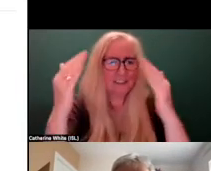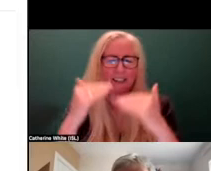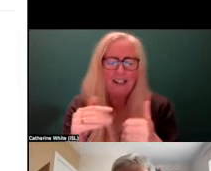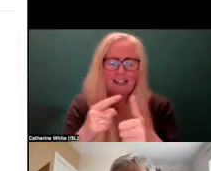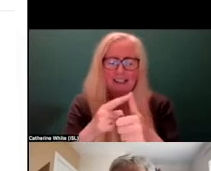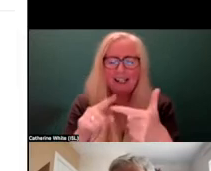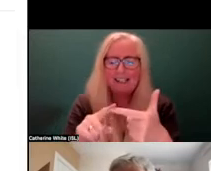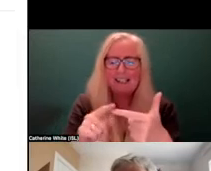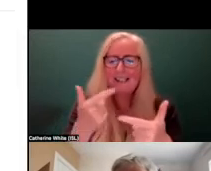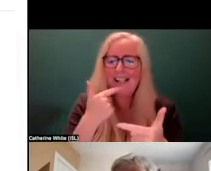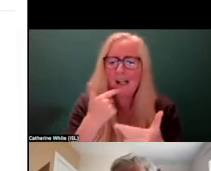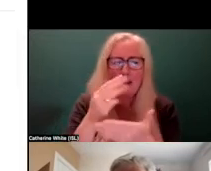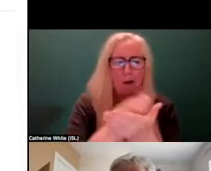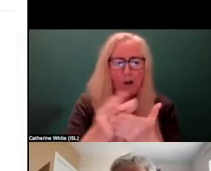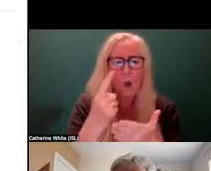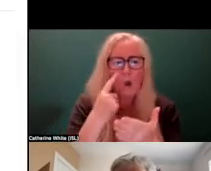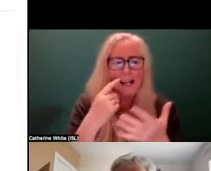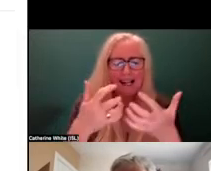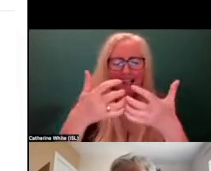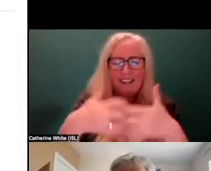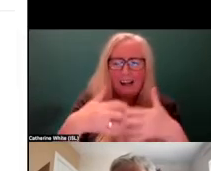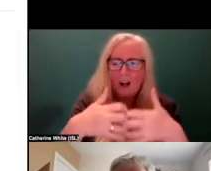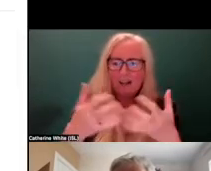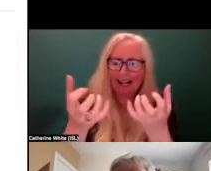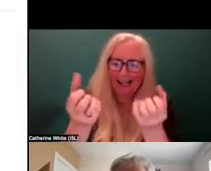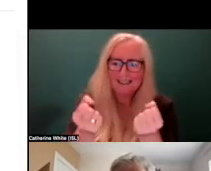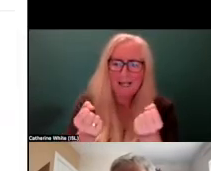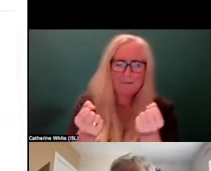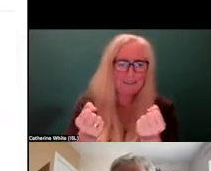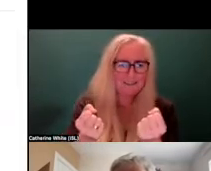The second piece that we really looked at was around technology and technology acceptance.